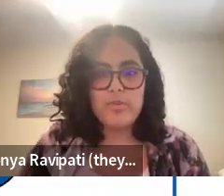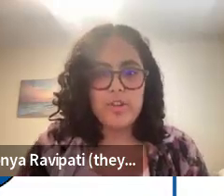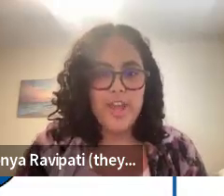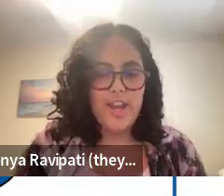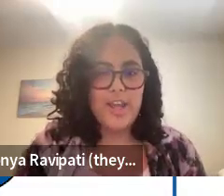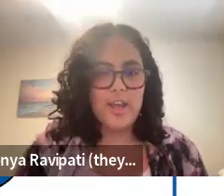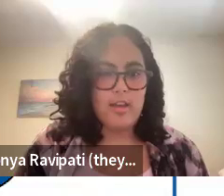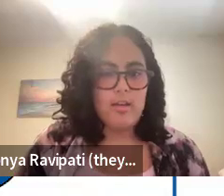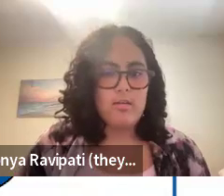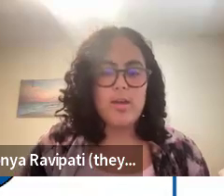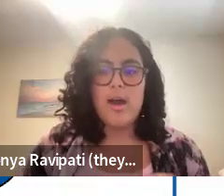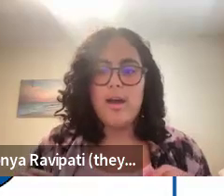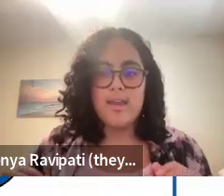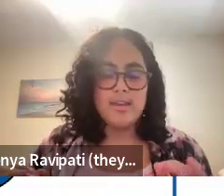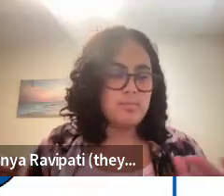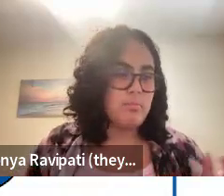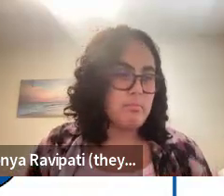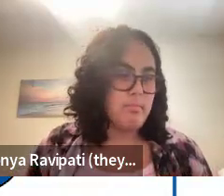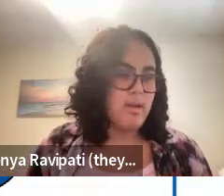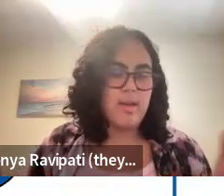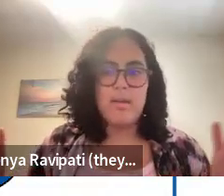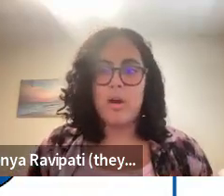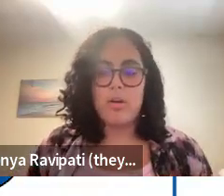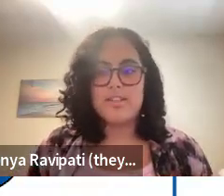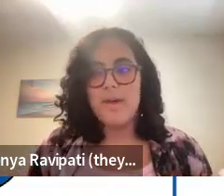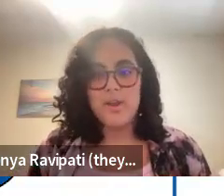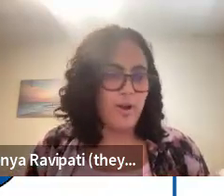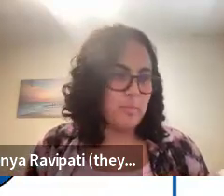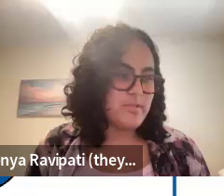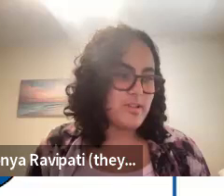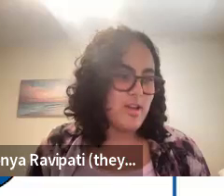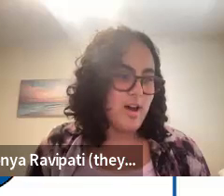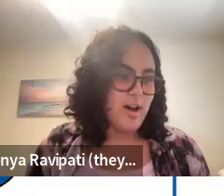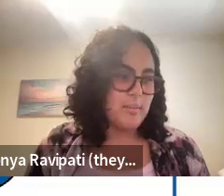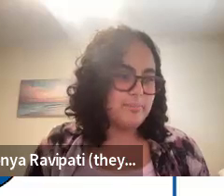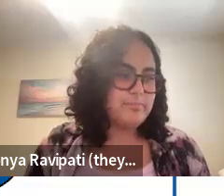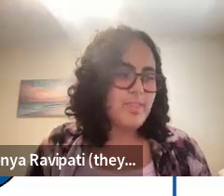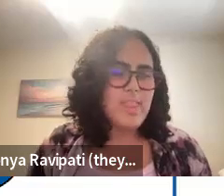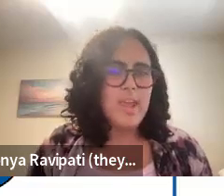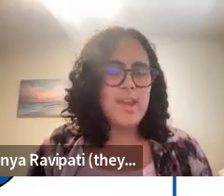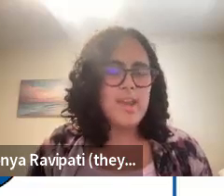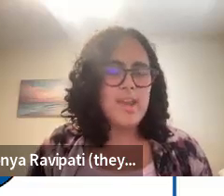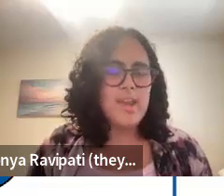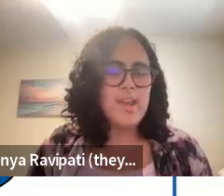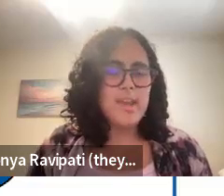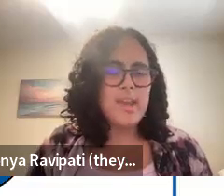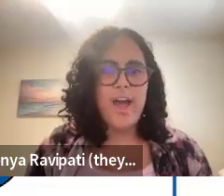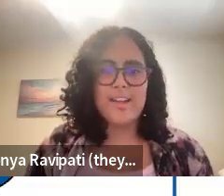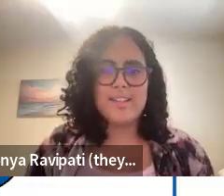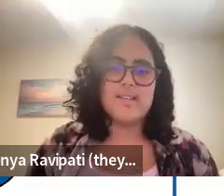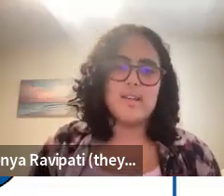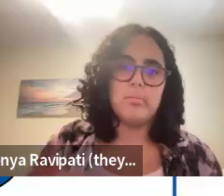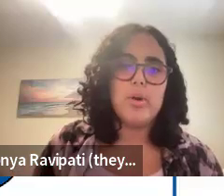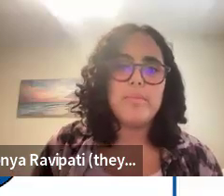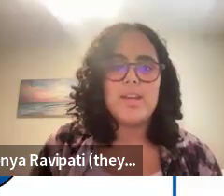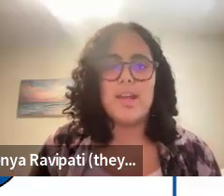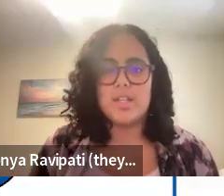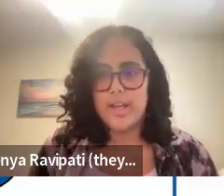before the ADA is across many realms. And it can mean unequal access in employment,